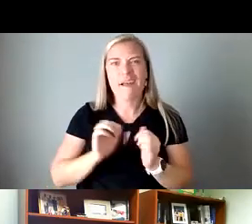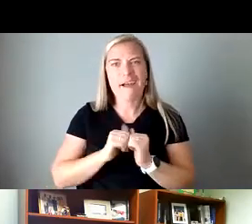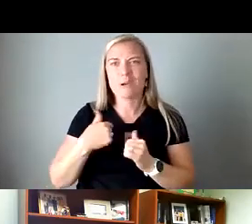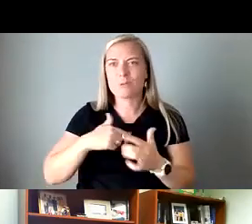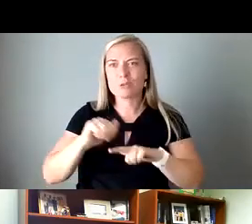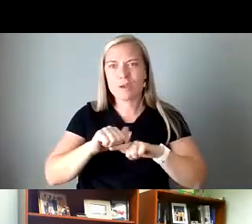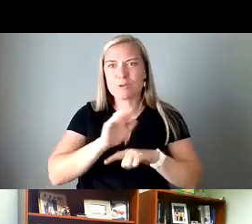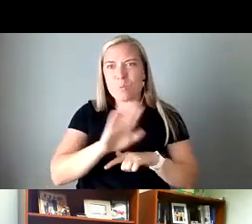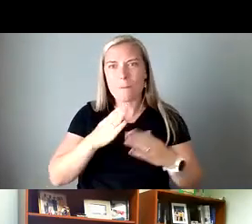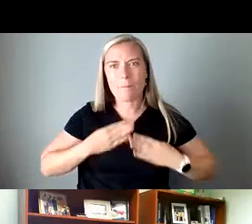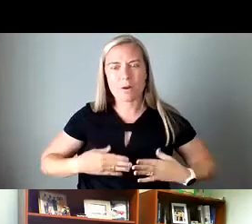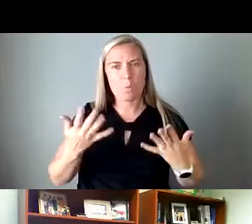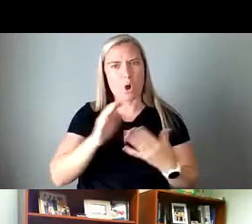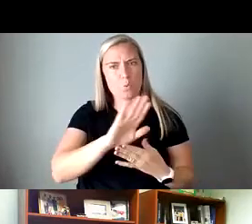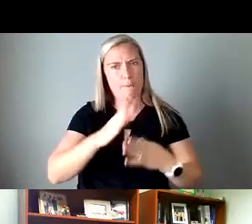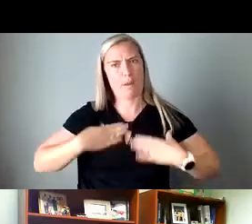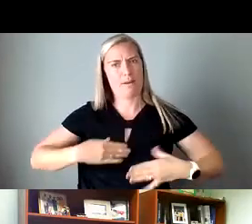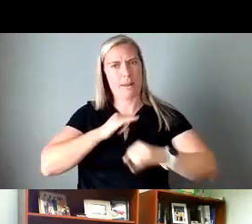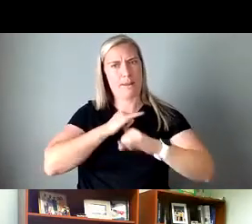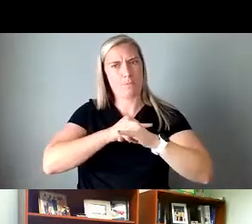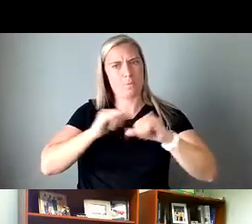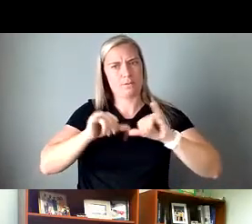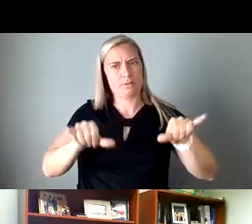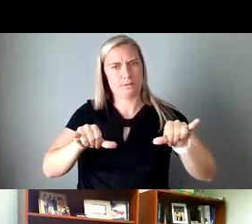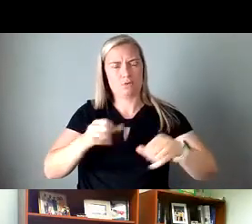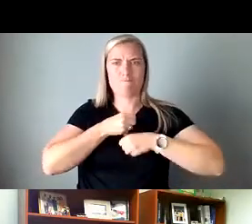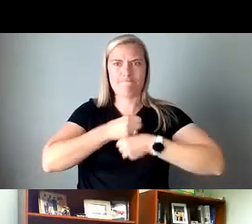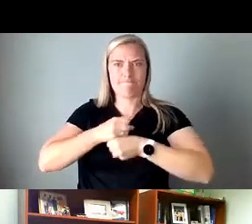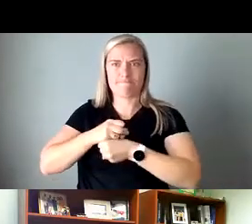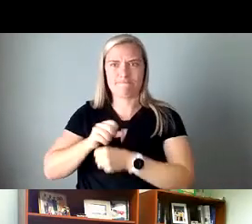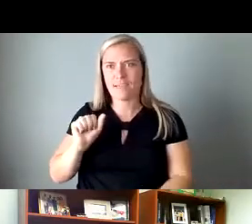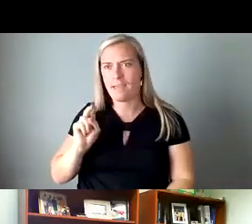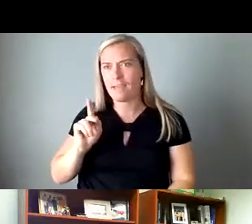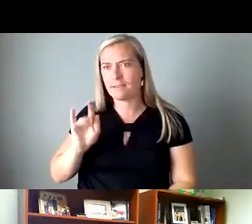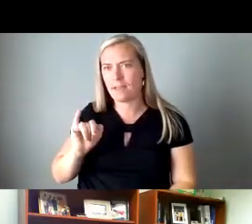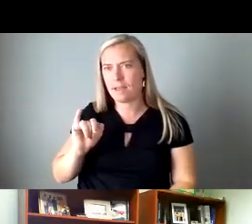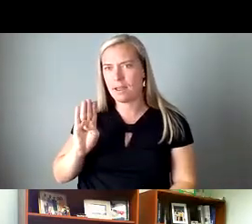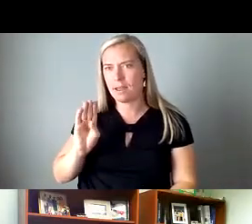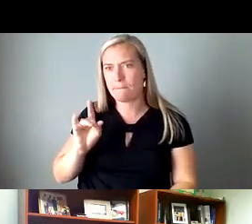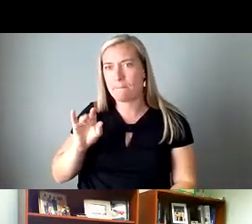antibodies as well as other defenses? Which would bind to the spike protein, and neutralize